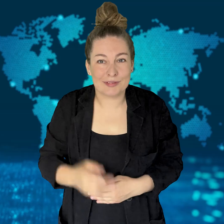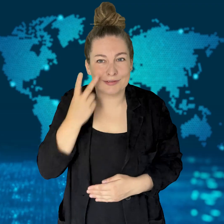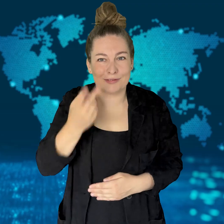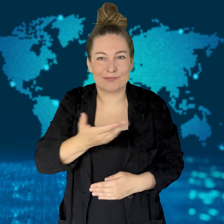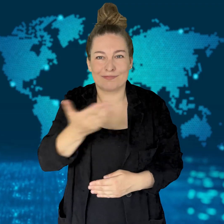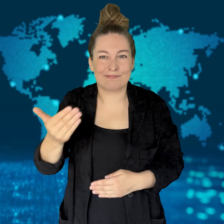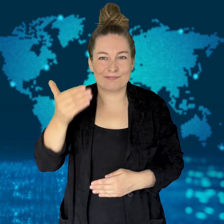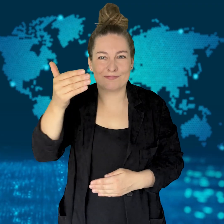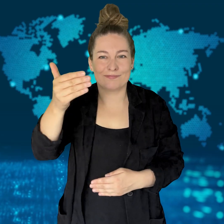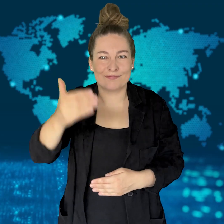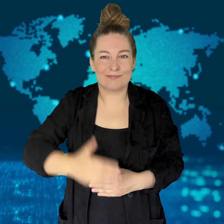See you next time!